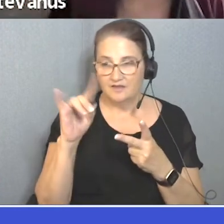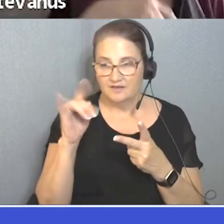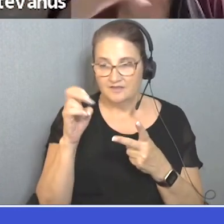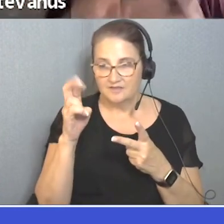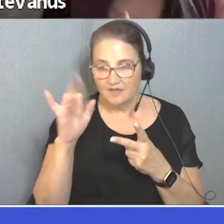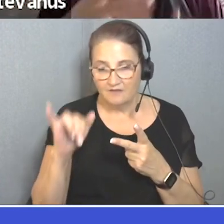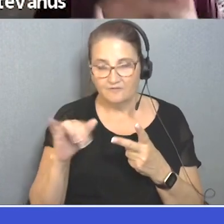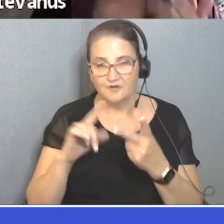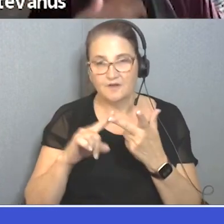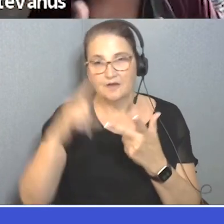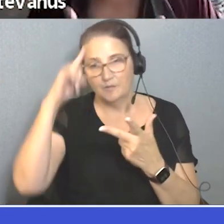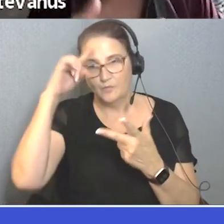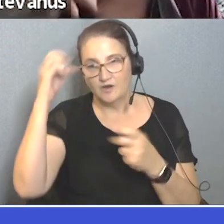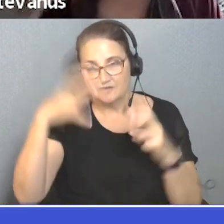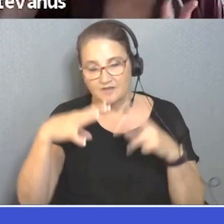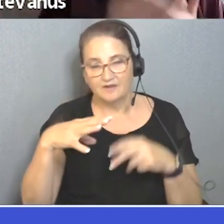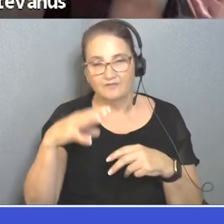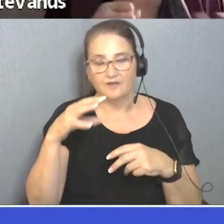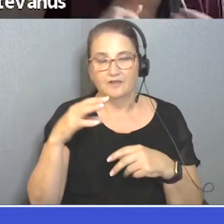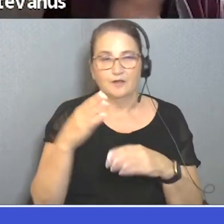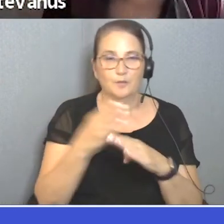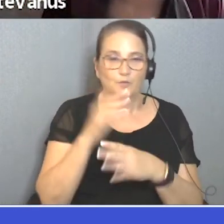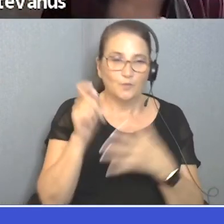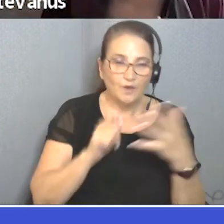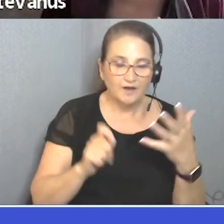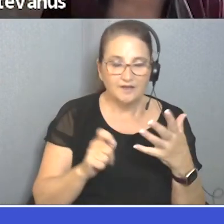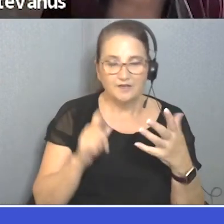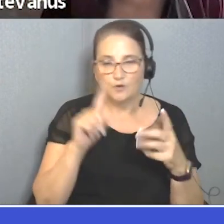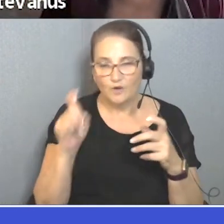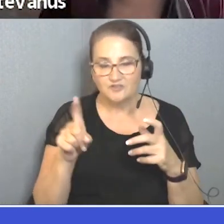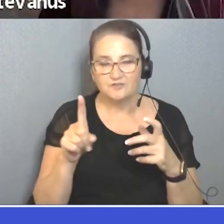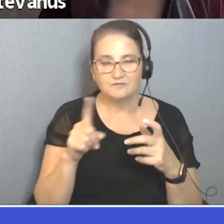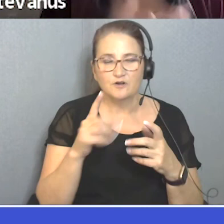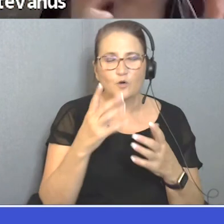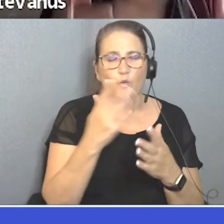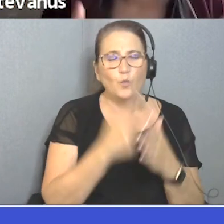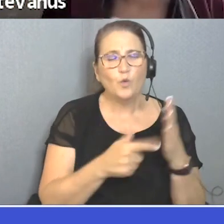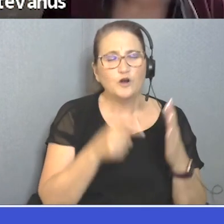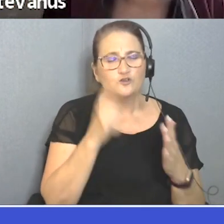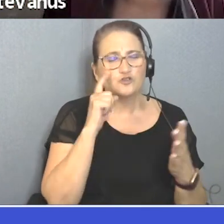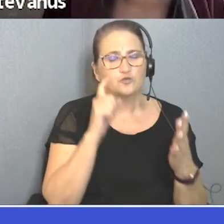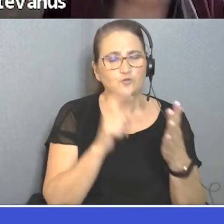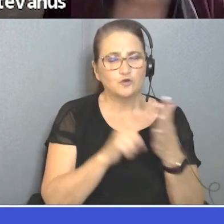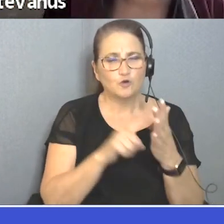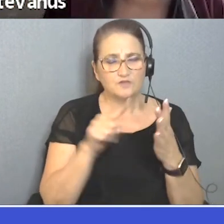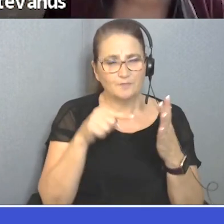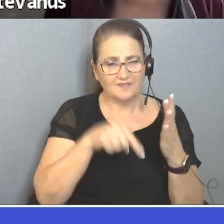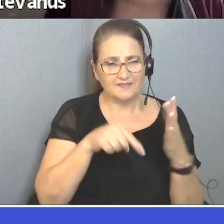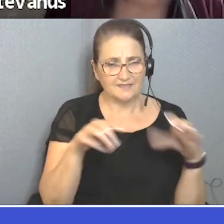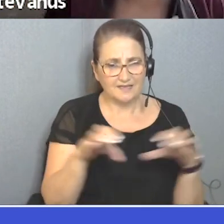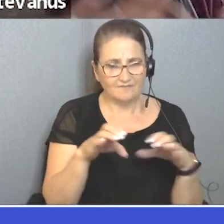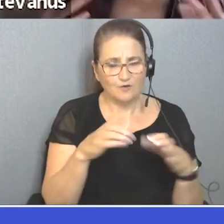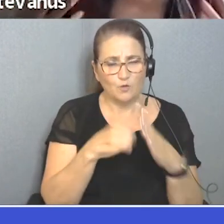We did a couple empathy maps, discovery, free writing, question crafting, what did you notice about the design